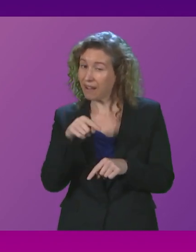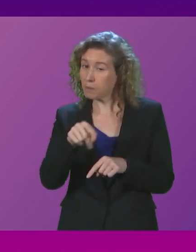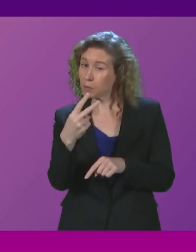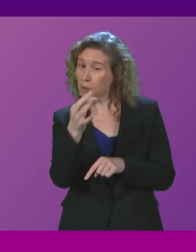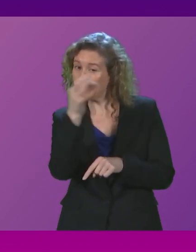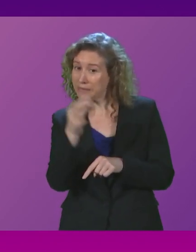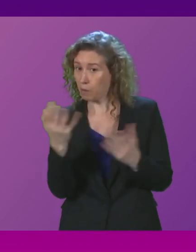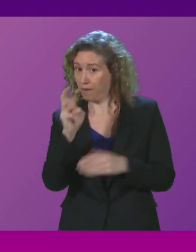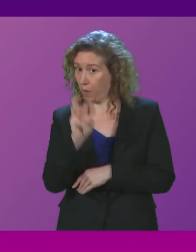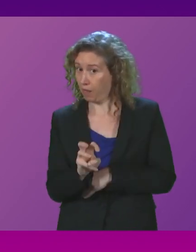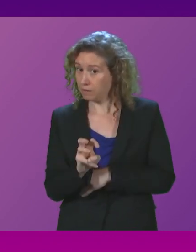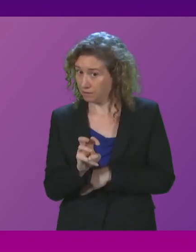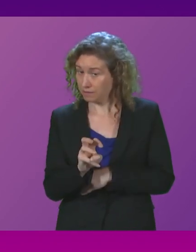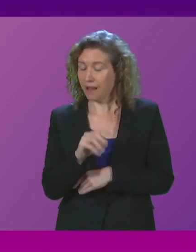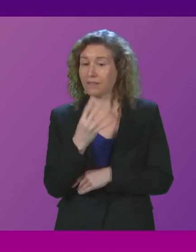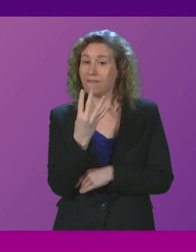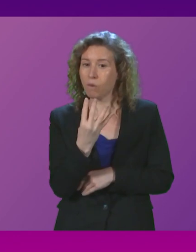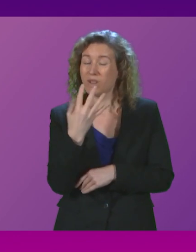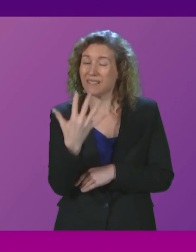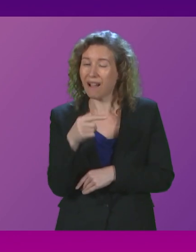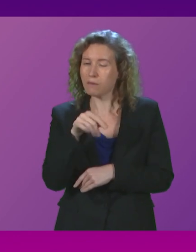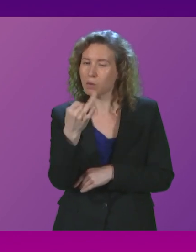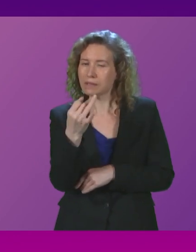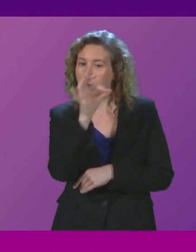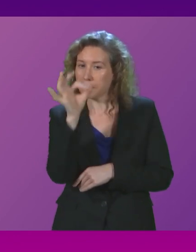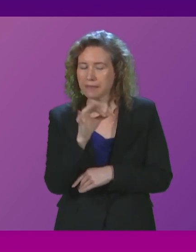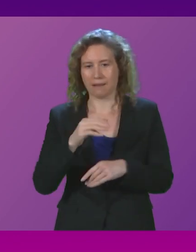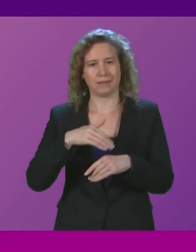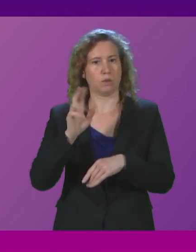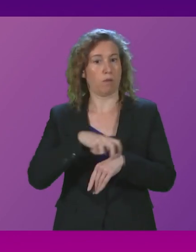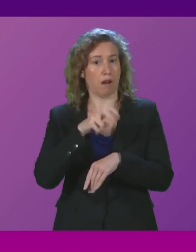per cent in Wales and 45.7 per cent in Northern Ireland.